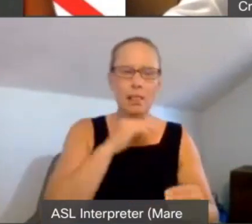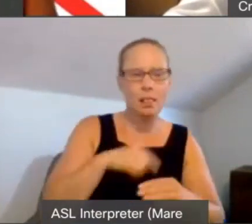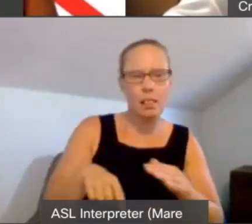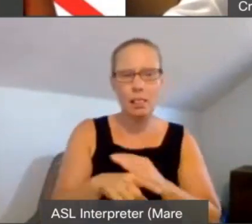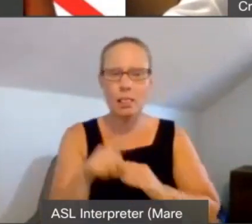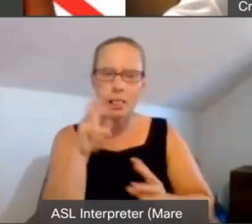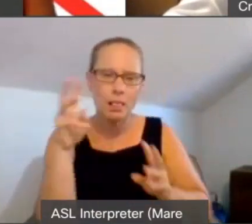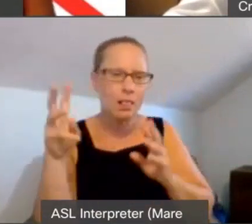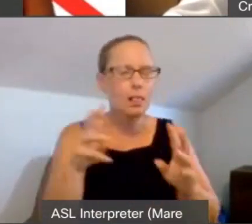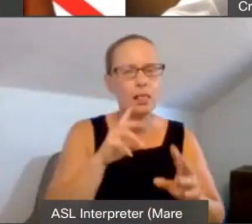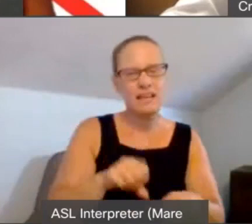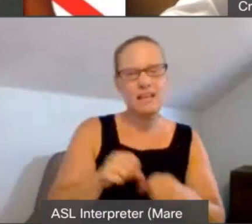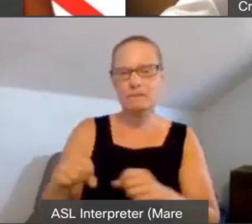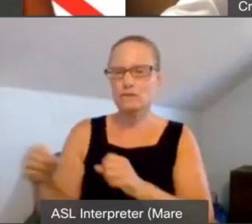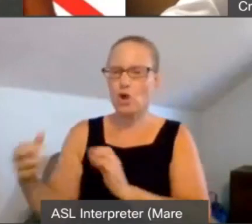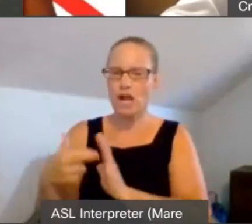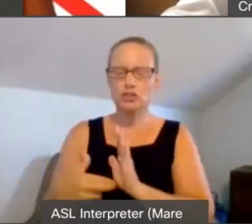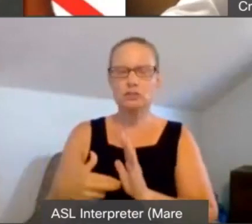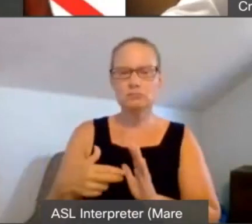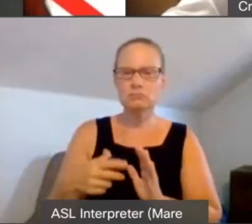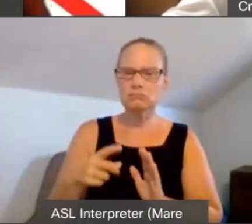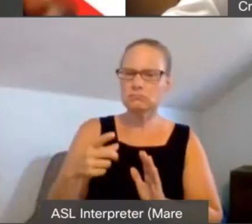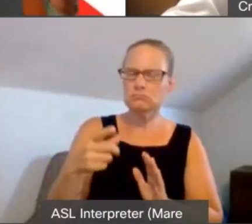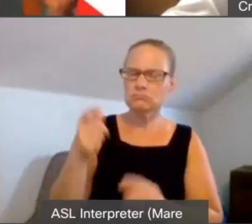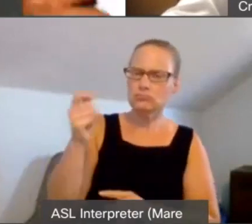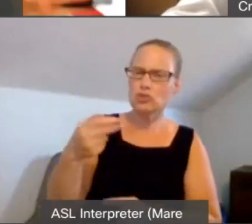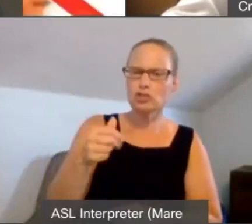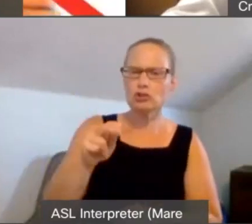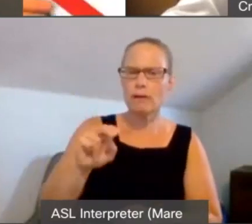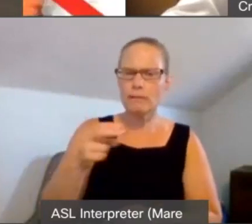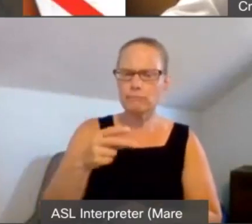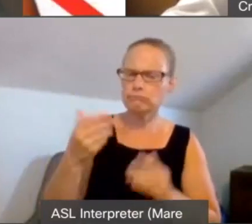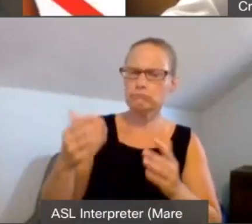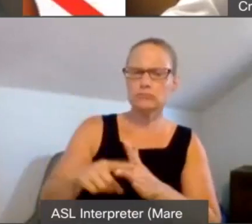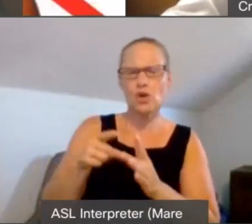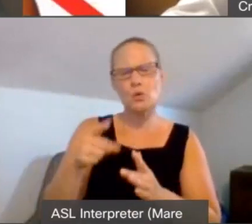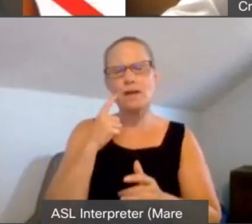Yeah, let's start with you. I think you might have the larger picture and Judge Hannah